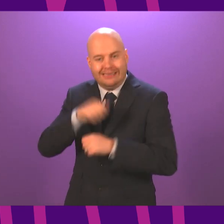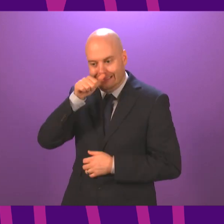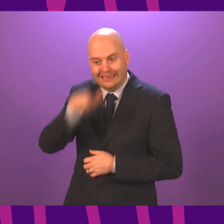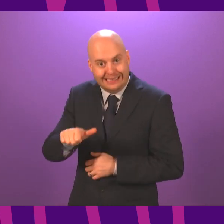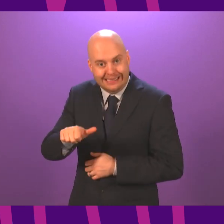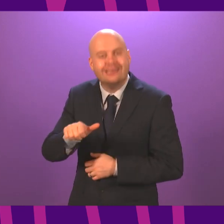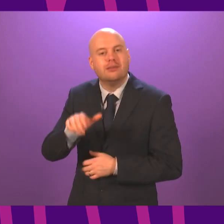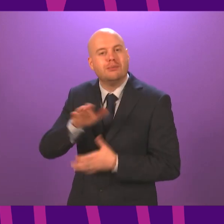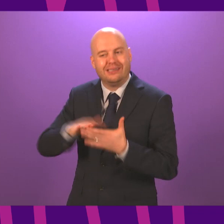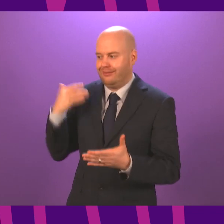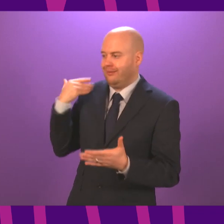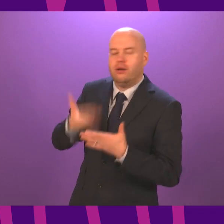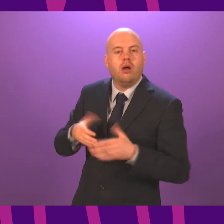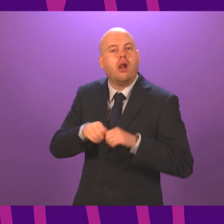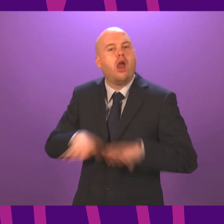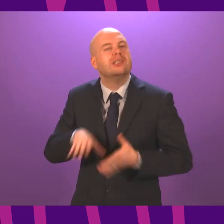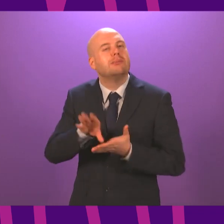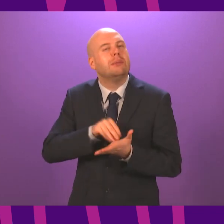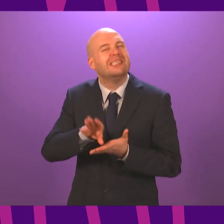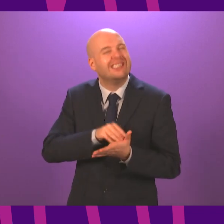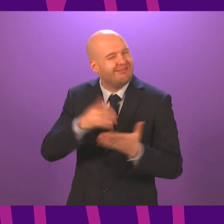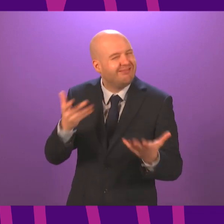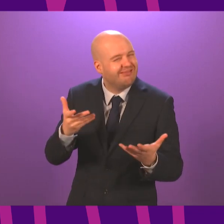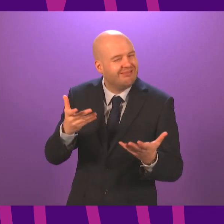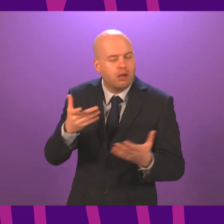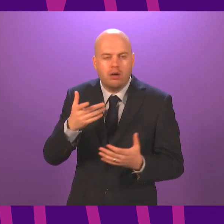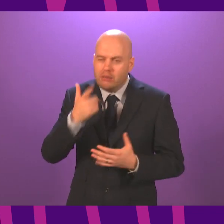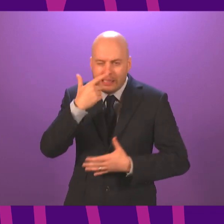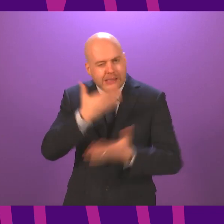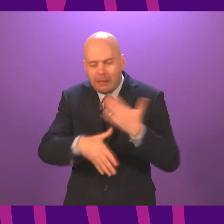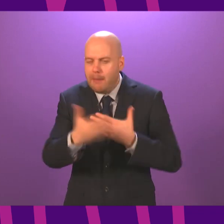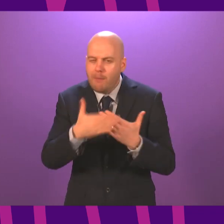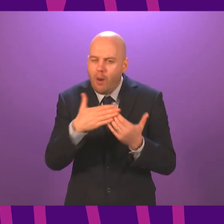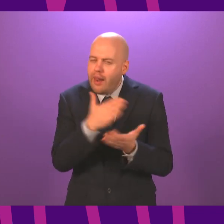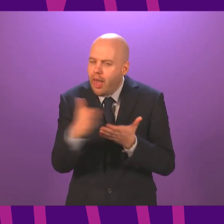made of how many children will be affected by turning six before the end of 2022? What